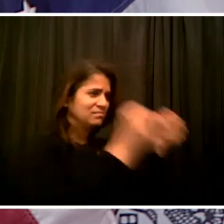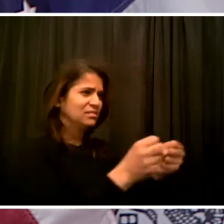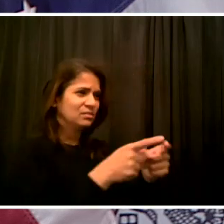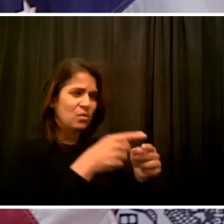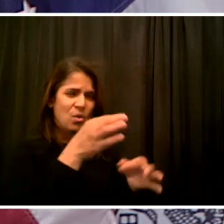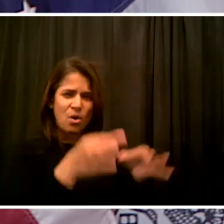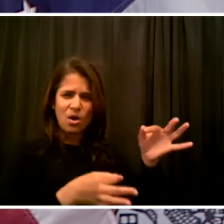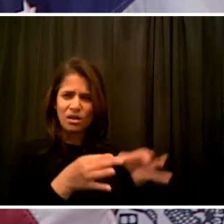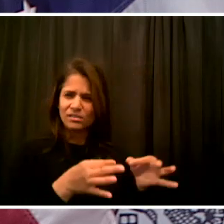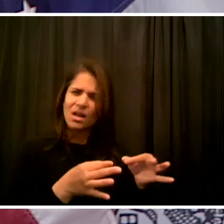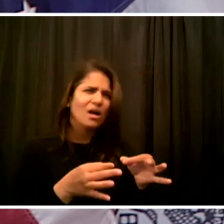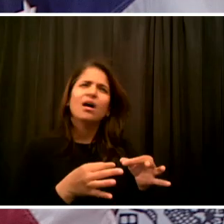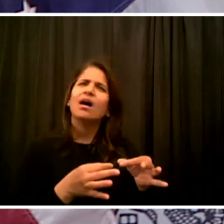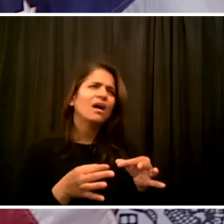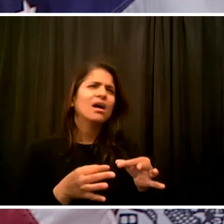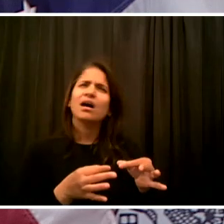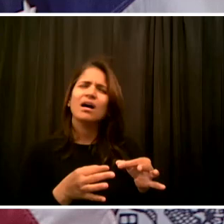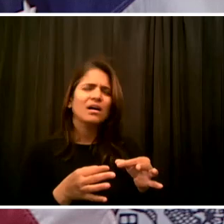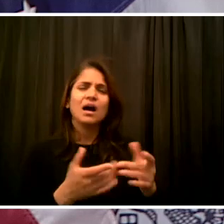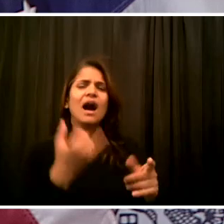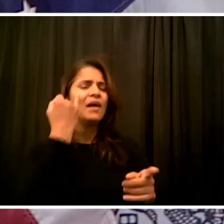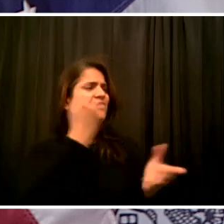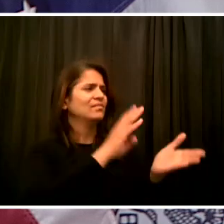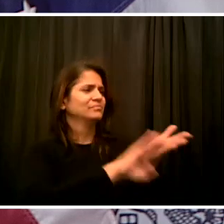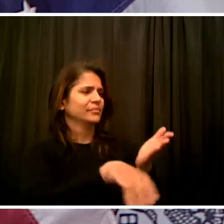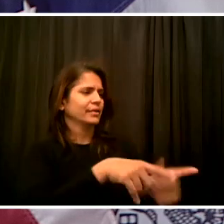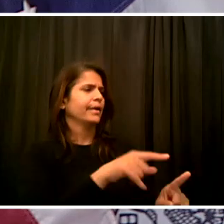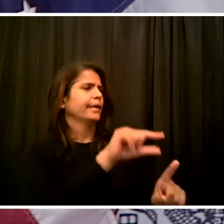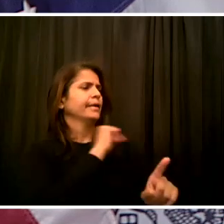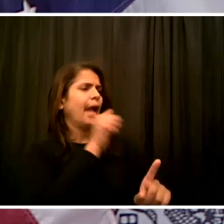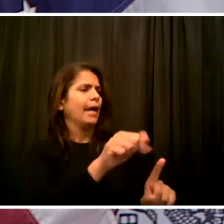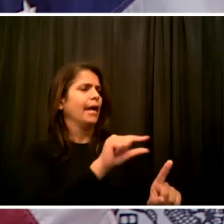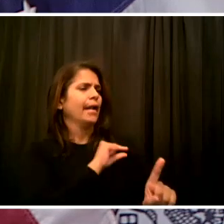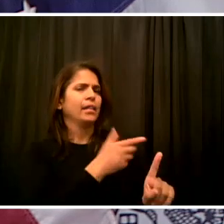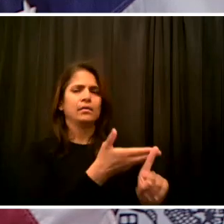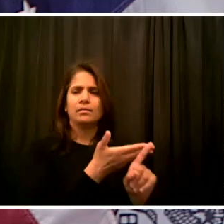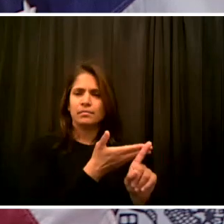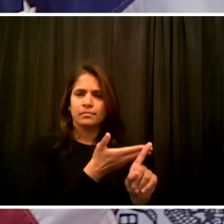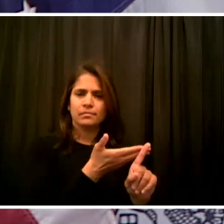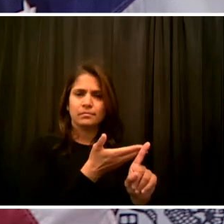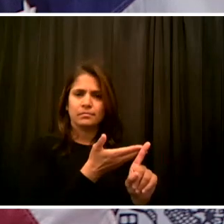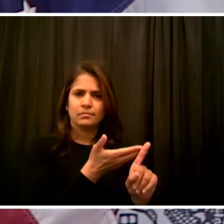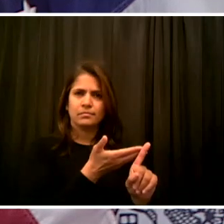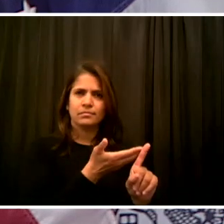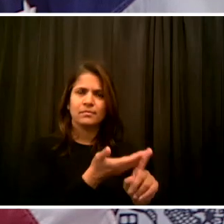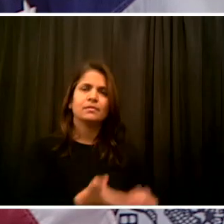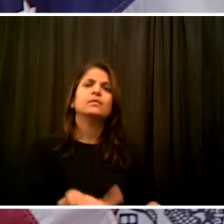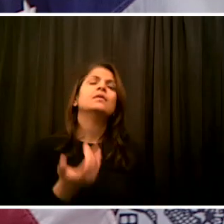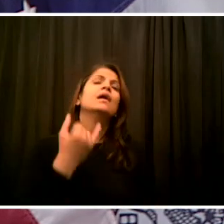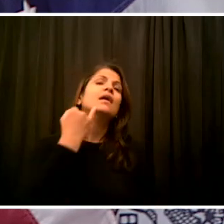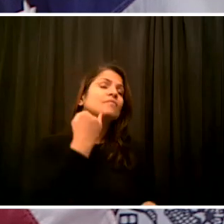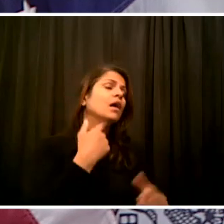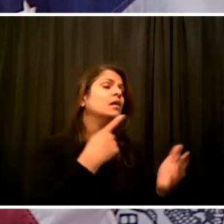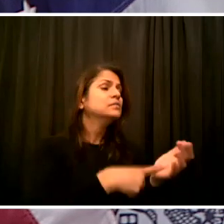ADDITIONAL VICTIMS. MEI AN, THAT'S WHAT IT ALWAYS COMES DOWN TO WITH ME ANDRY T TO PREVENT PEOPLE